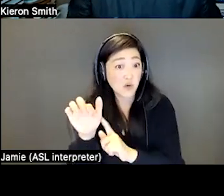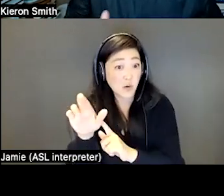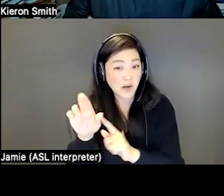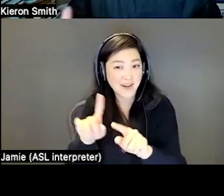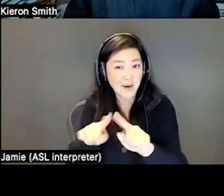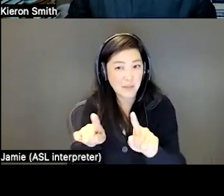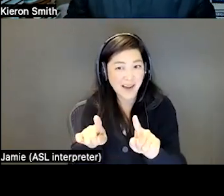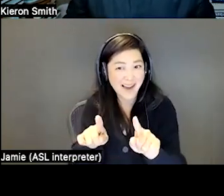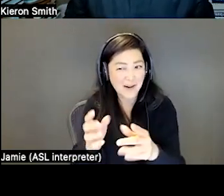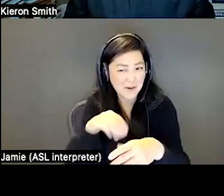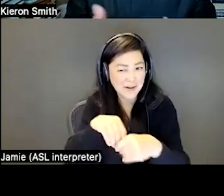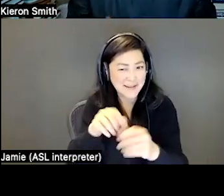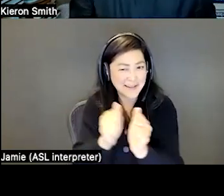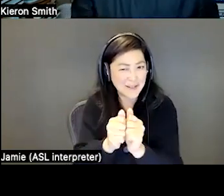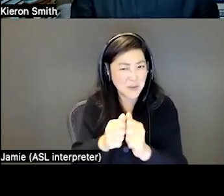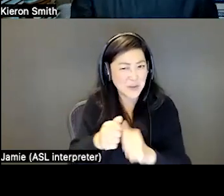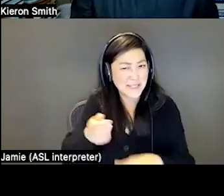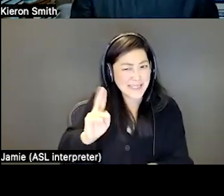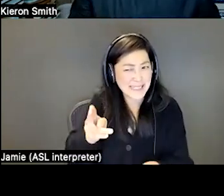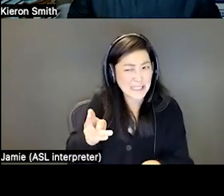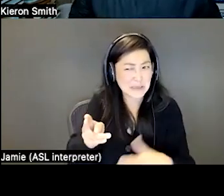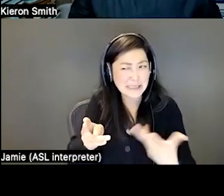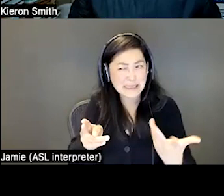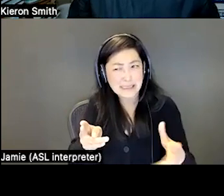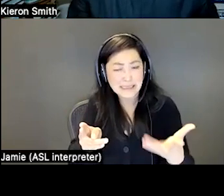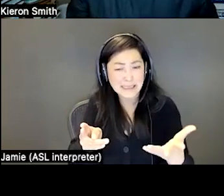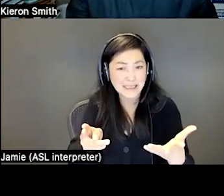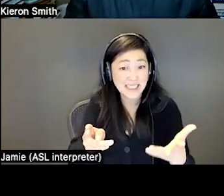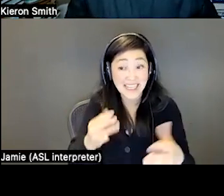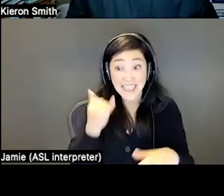if you wandered into a physical bookshop and found them in history, I think you'd probably